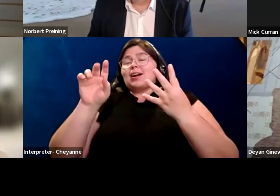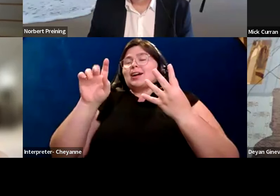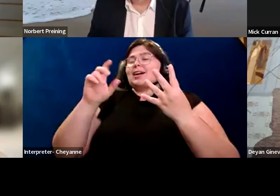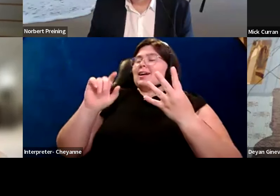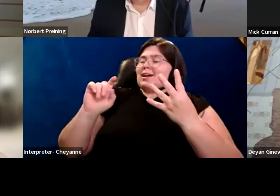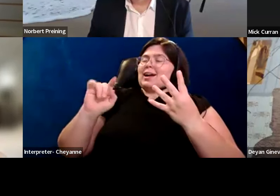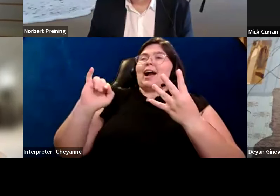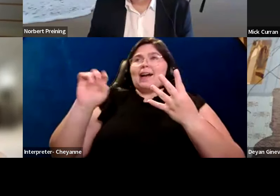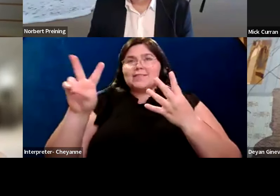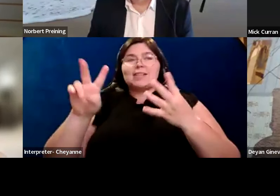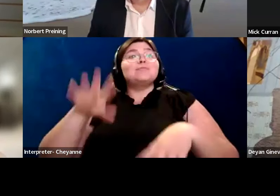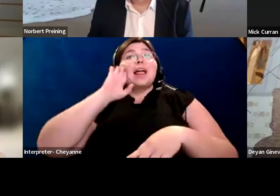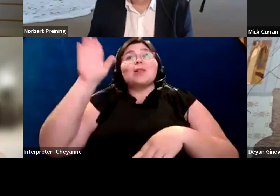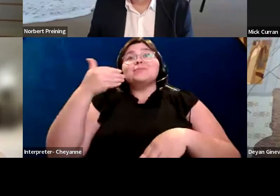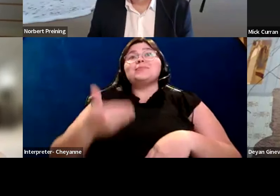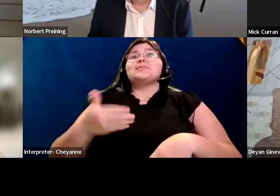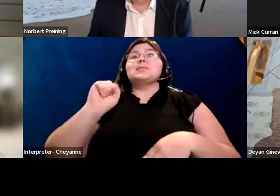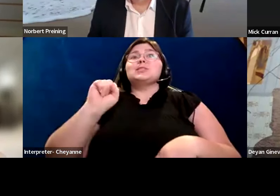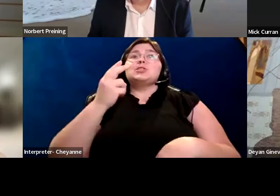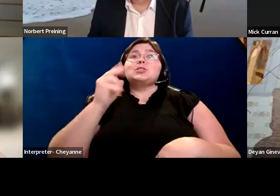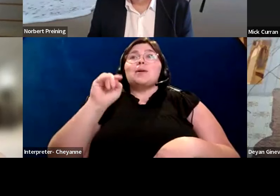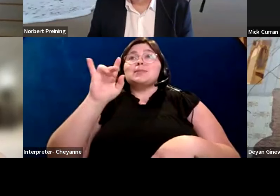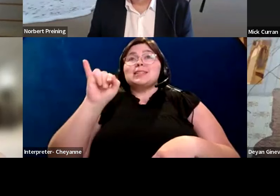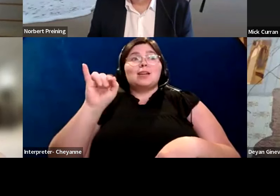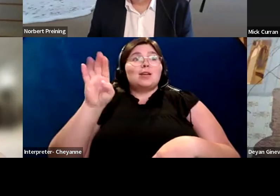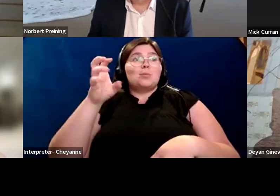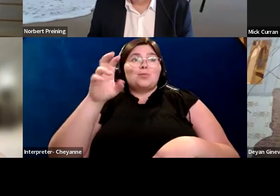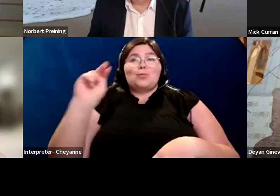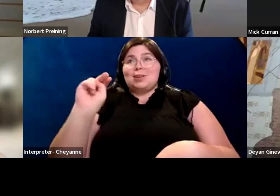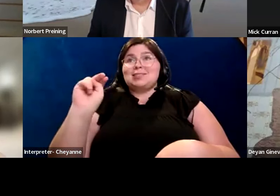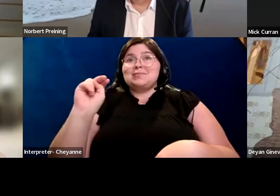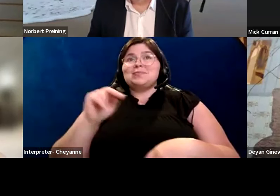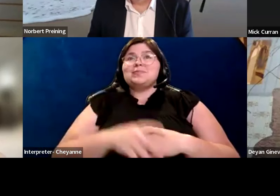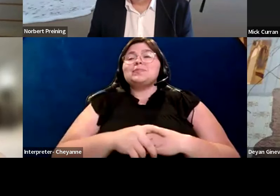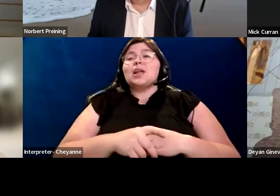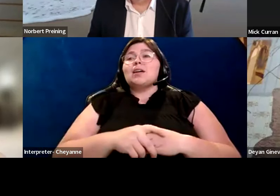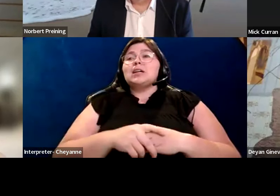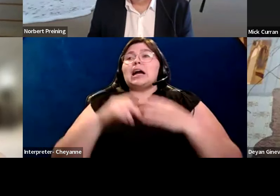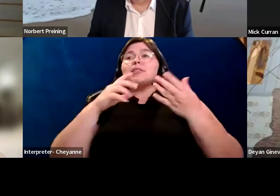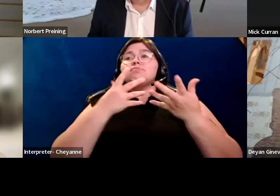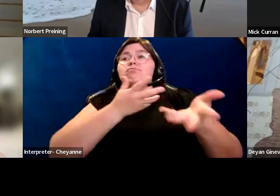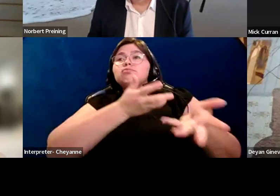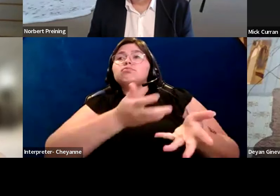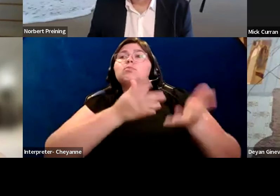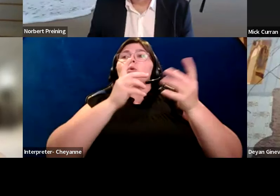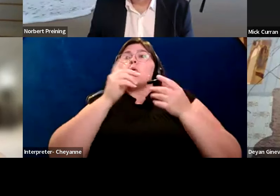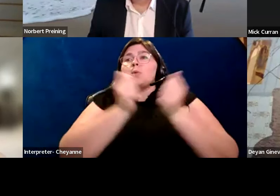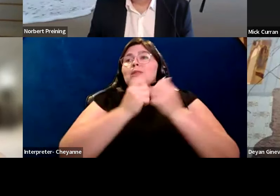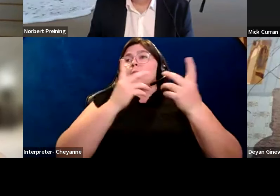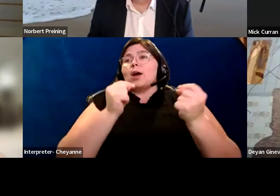I work at arXiv doing user experience. And before we dive into the session itself, I'm just going to share a couple of notes